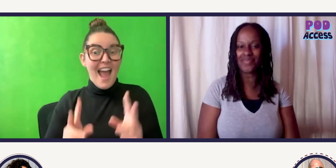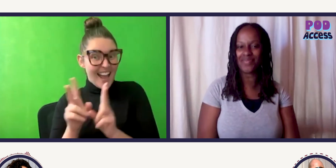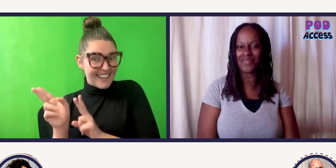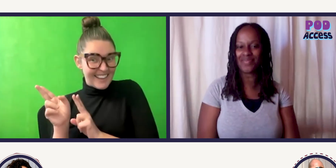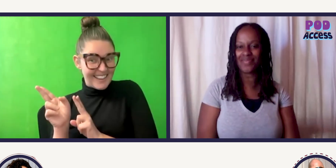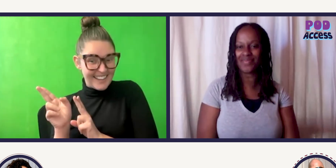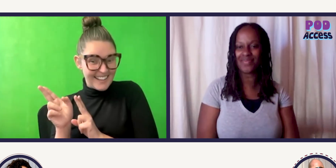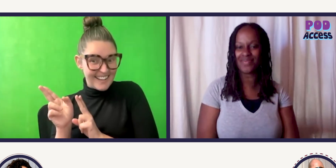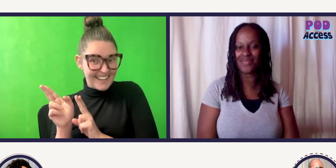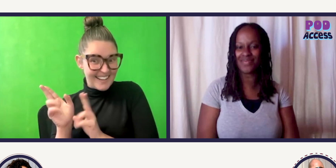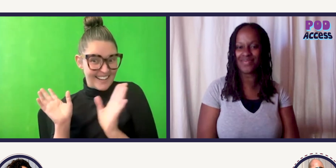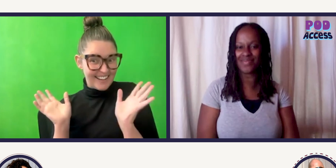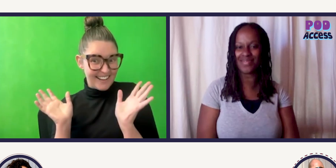Editing!